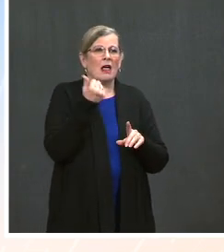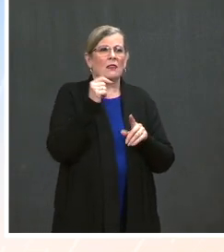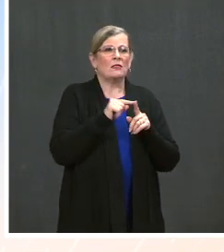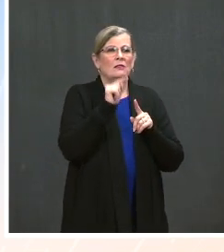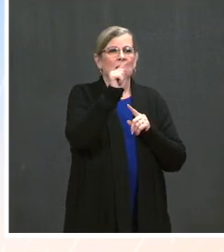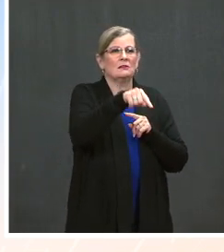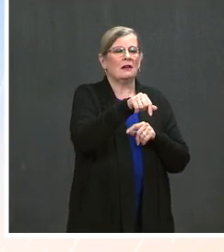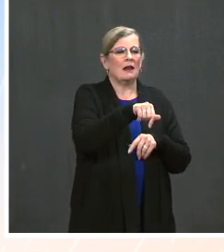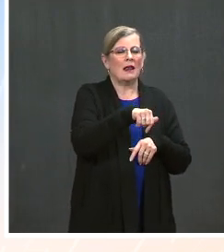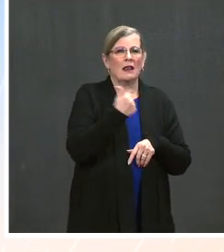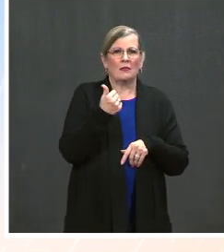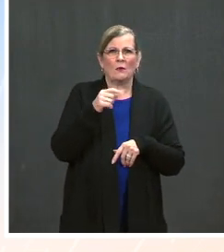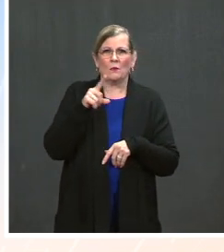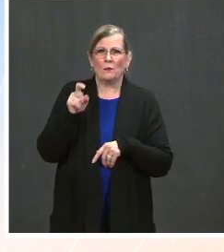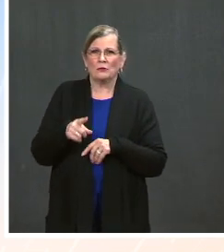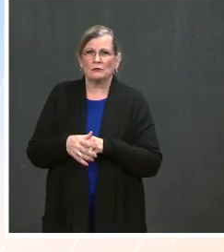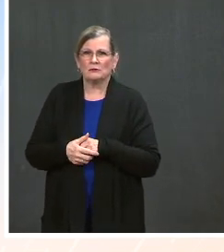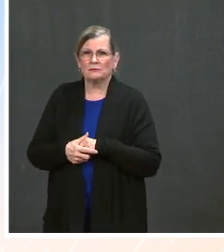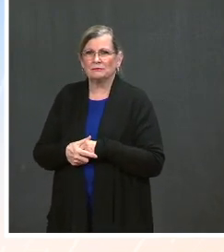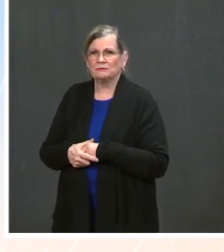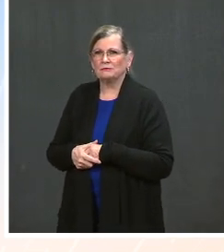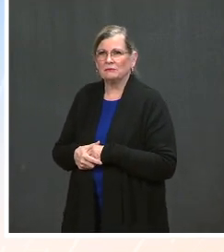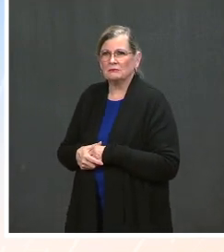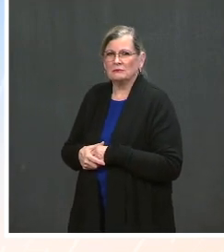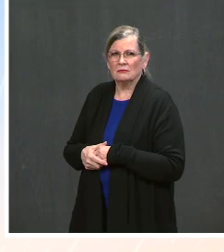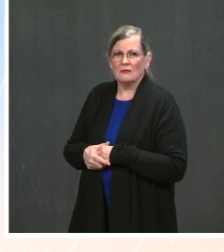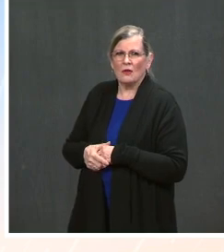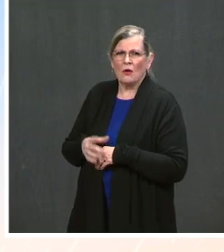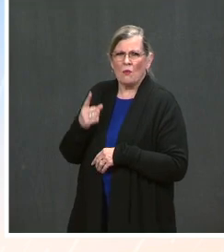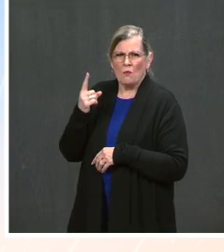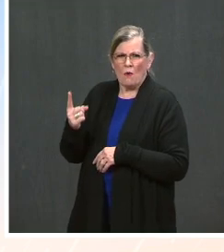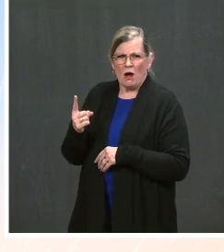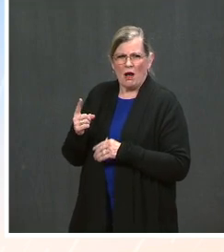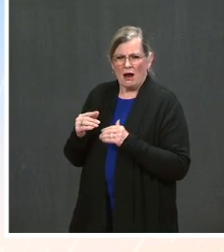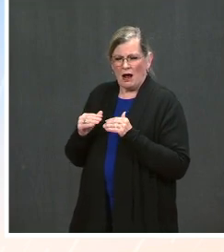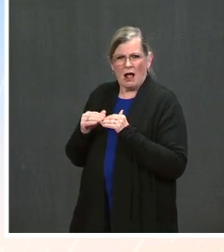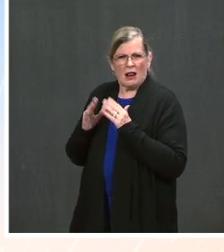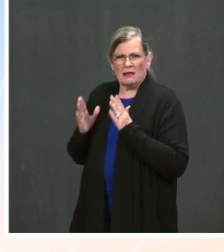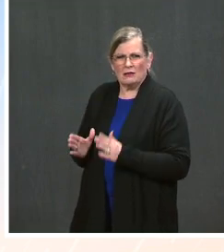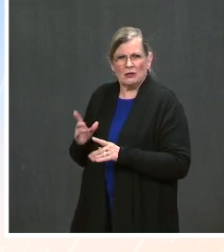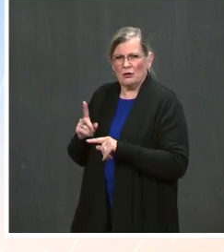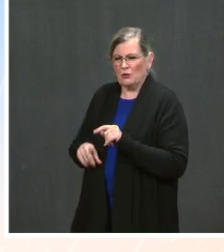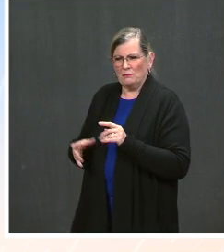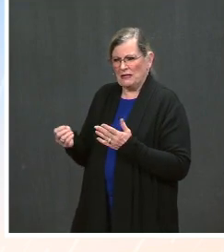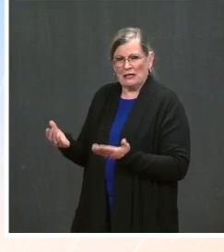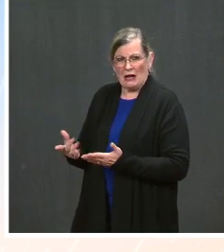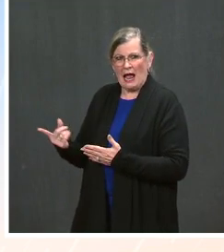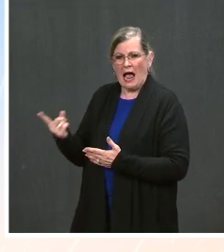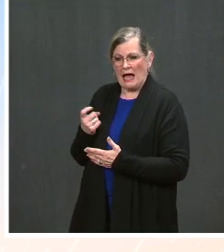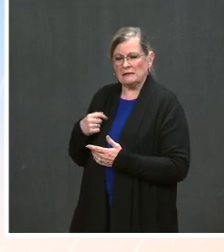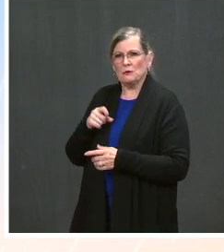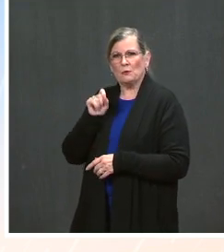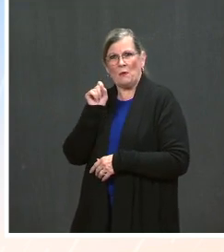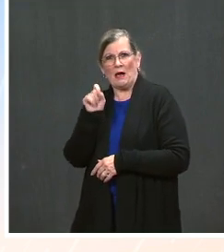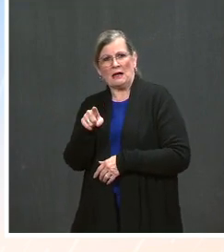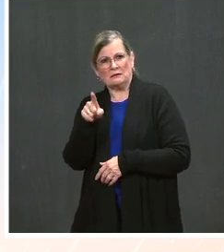and one from a colleague who cannot be with us. The first one is: We've seen a surge of cases in Canada -- in Quebec and Ontario, in particular.